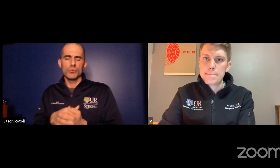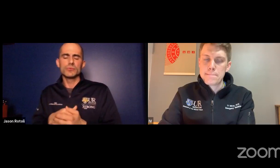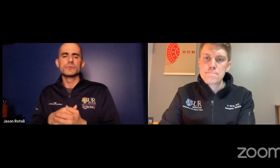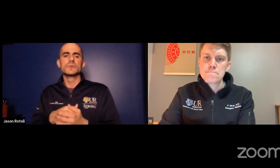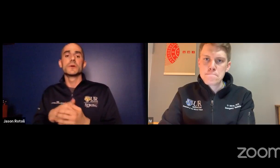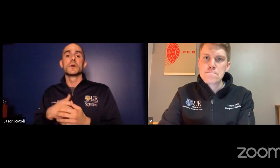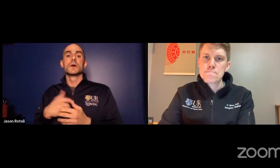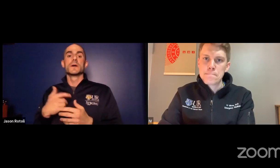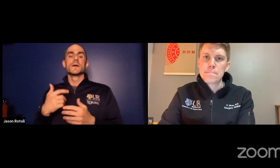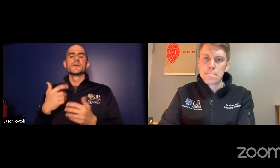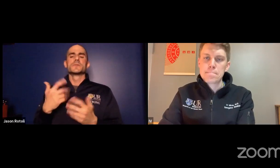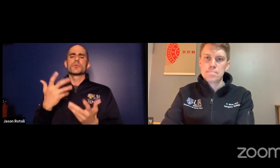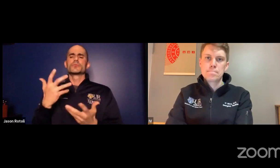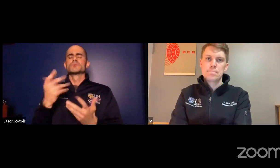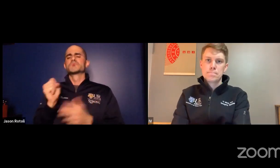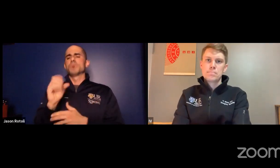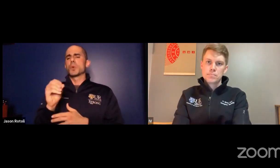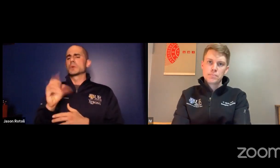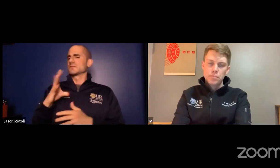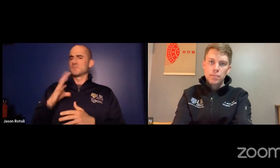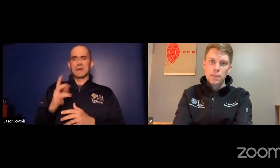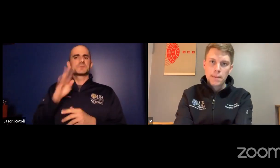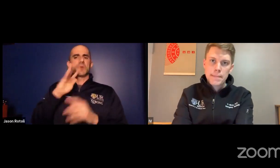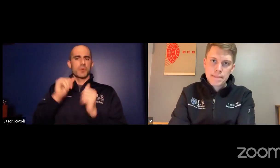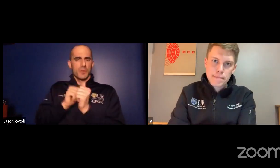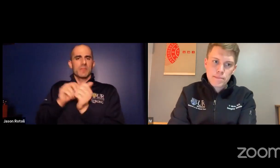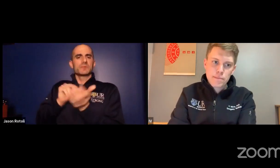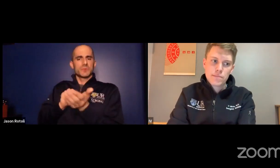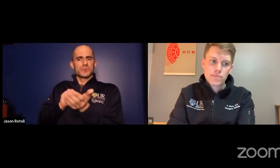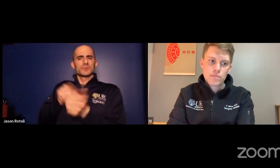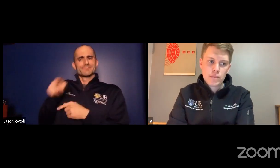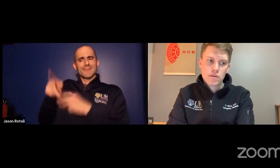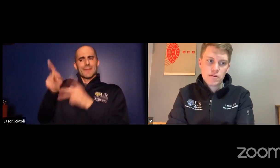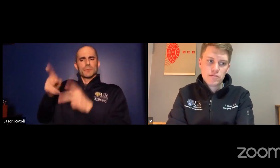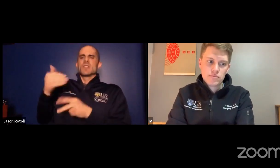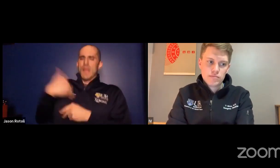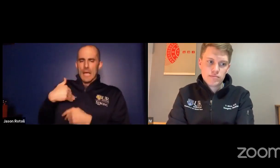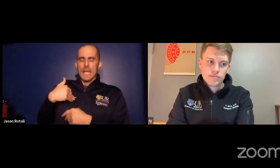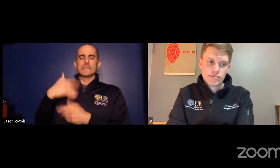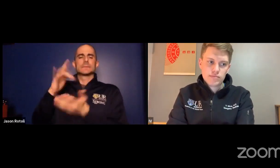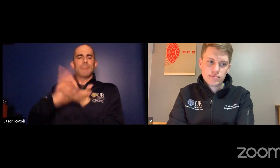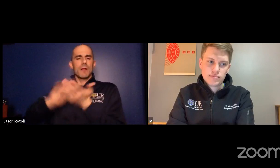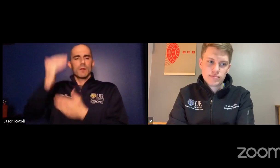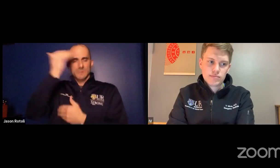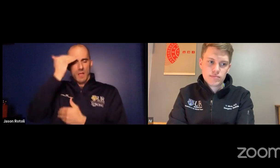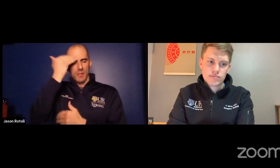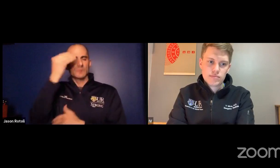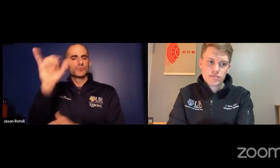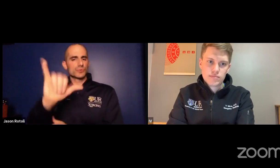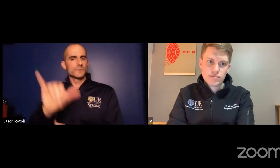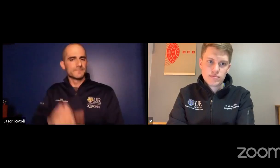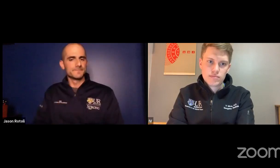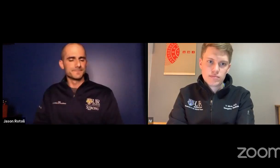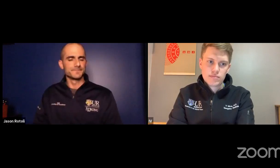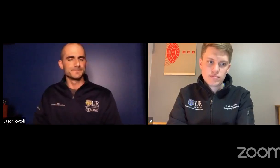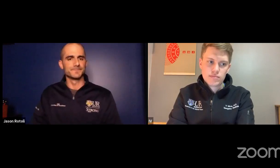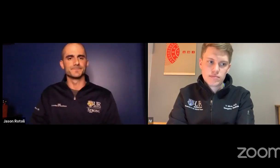good idea to call my physician? Is it a good idea to call the physician to ask whether to go to urgent care or the emergency